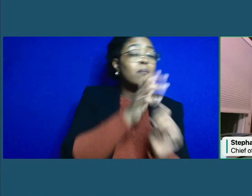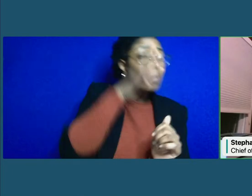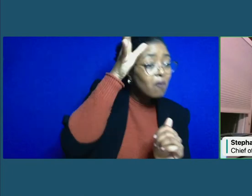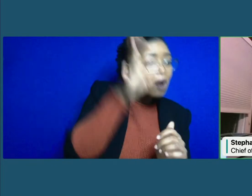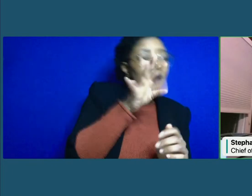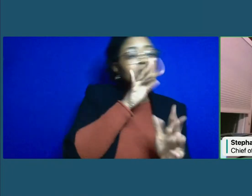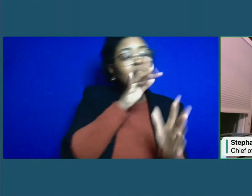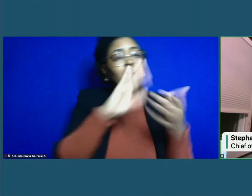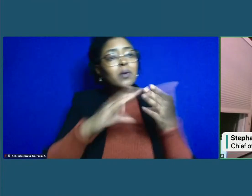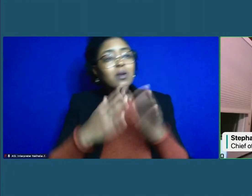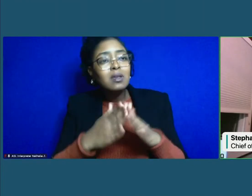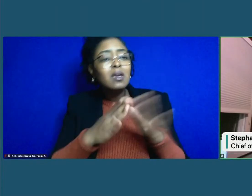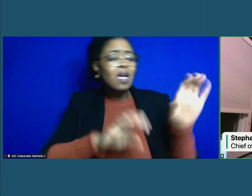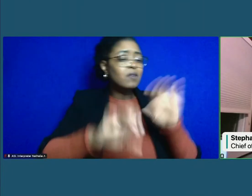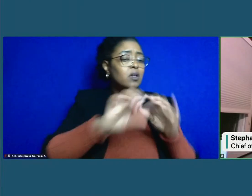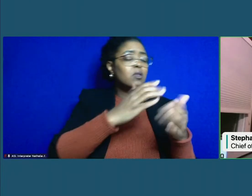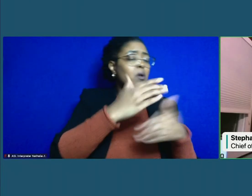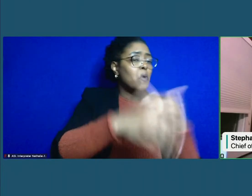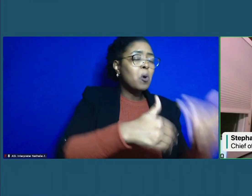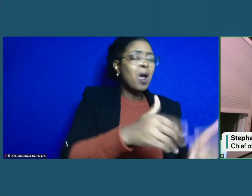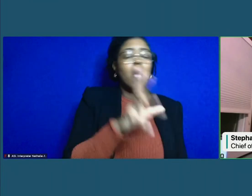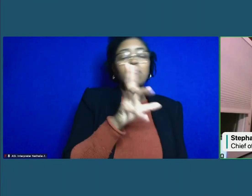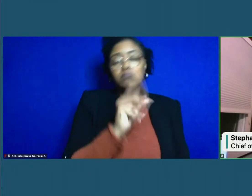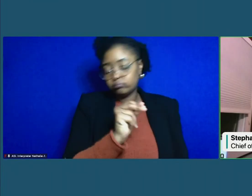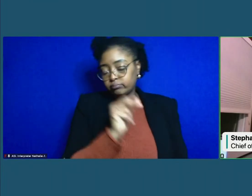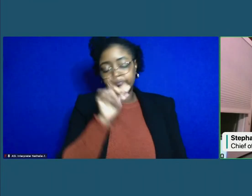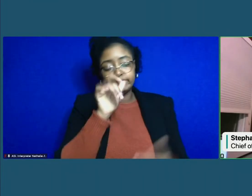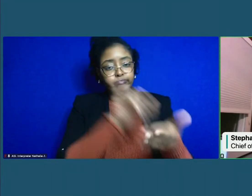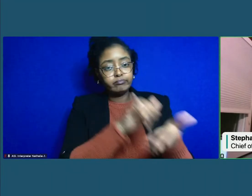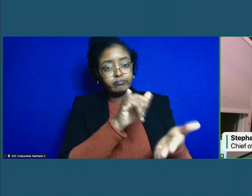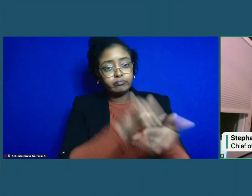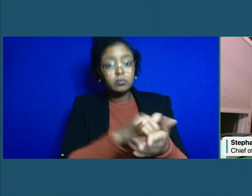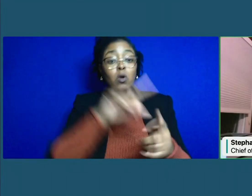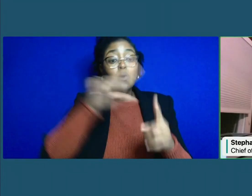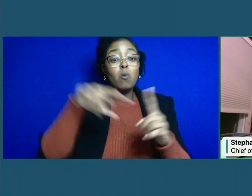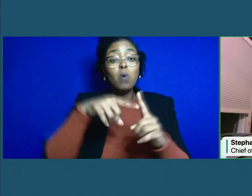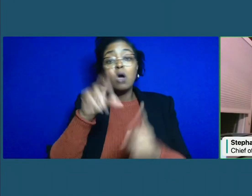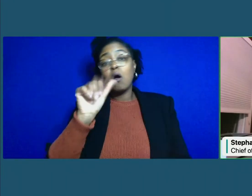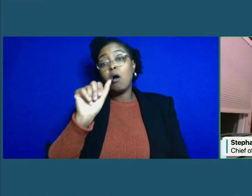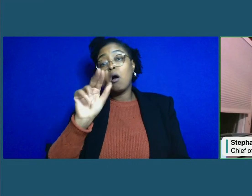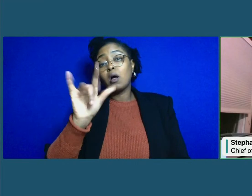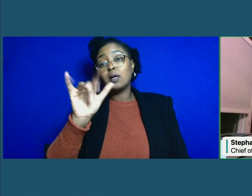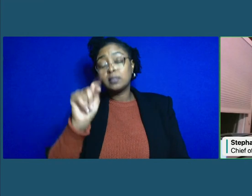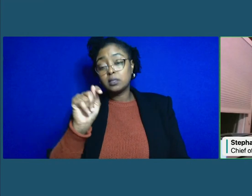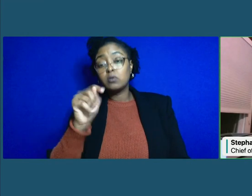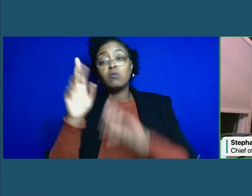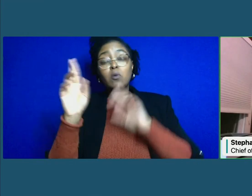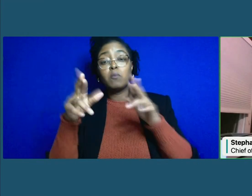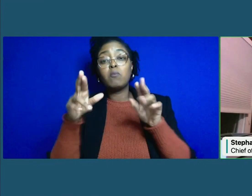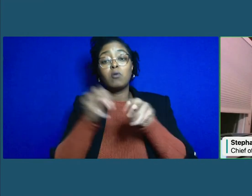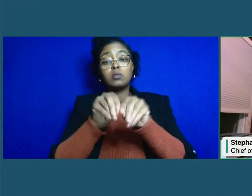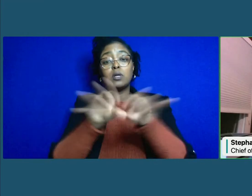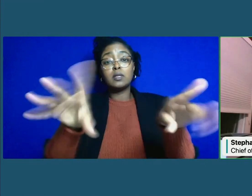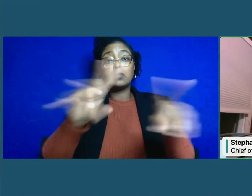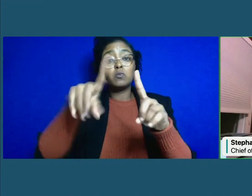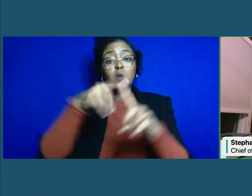then we never come back to meet with the parents to talk and talk to our community to evaluate our progress and make